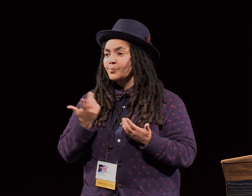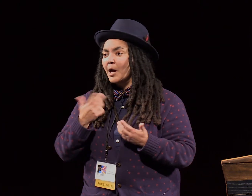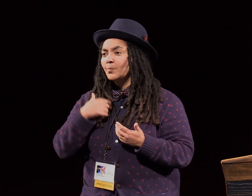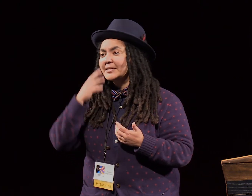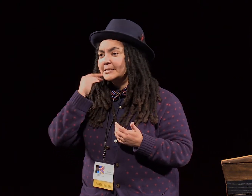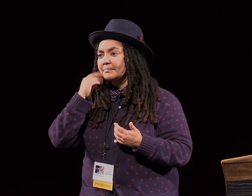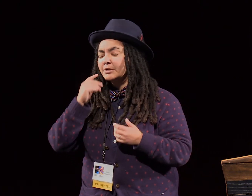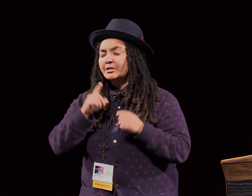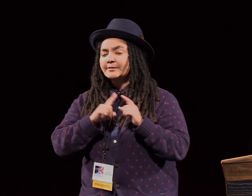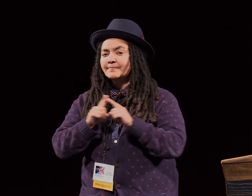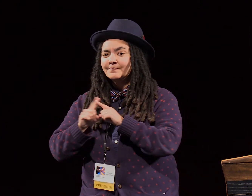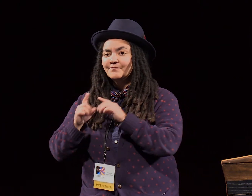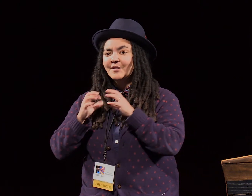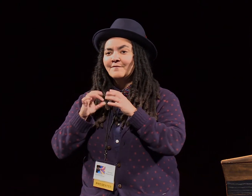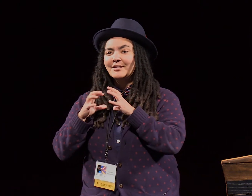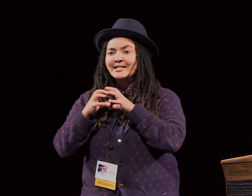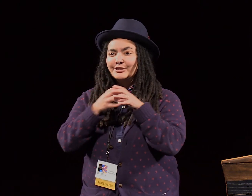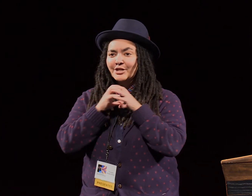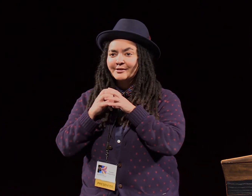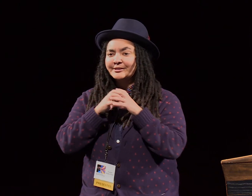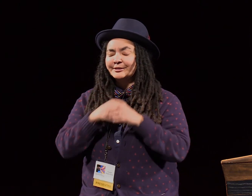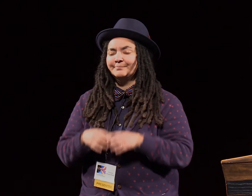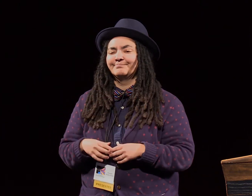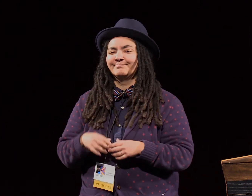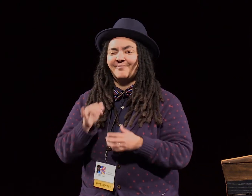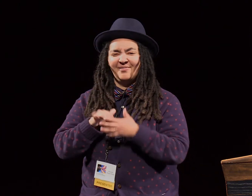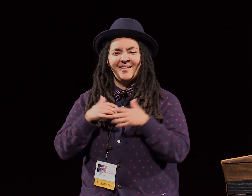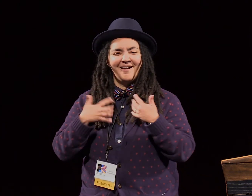What we've experienced. Our intersectionality.